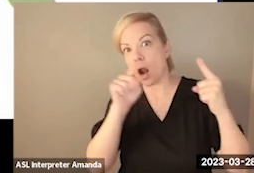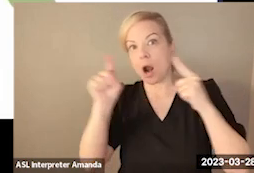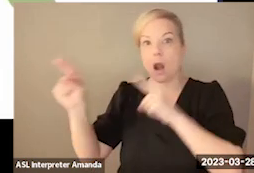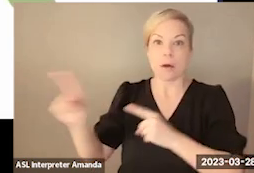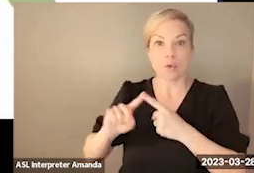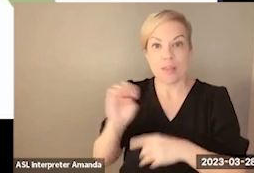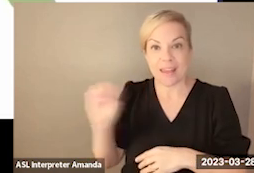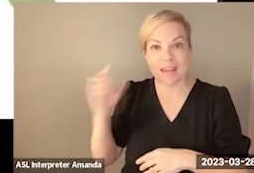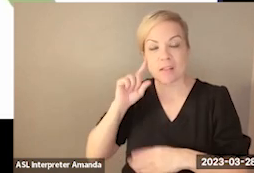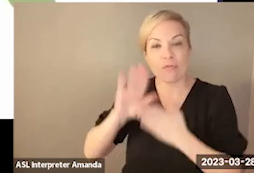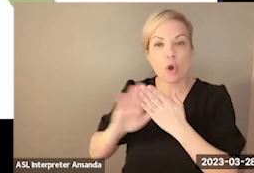So that was a good thing. But